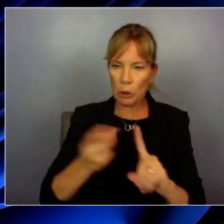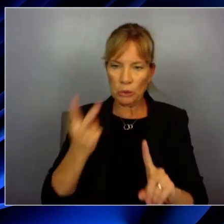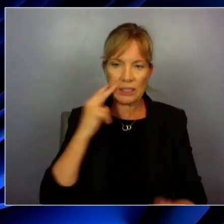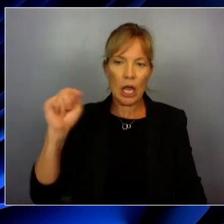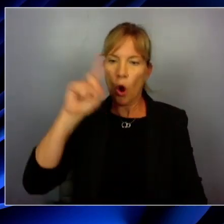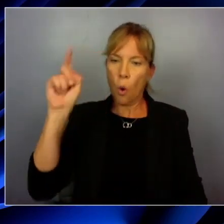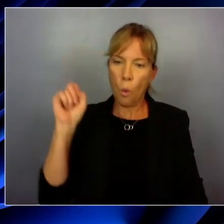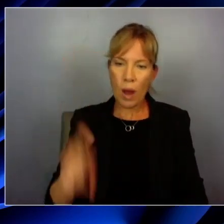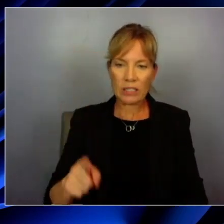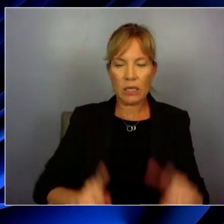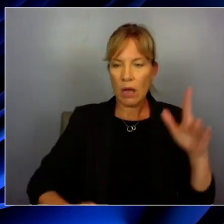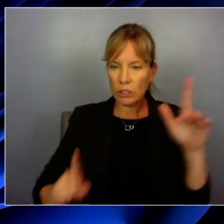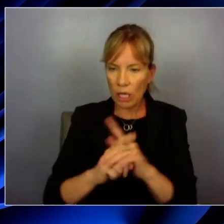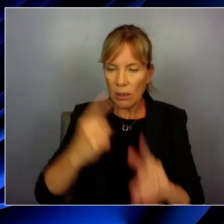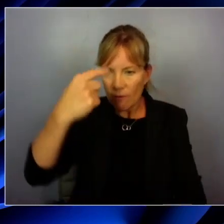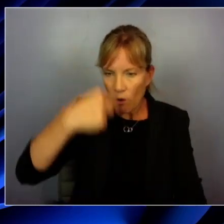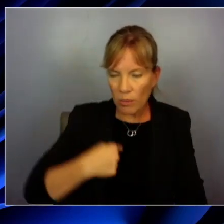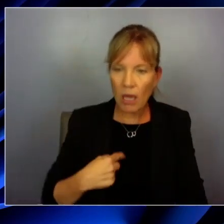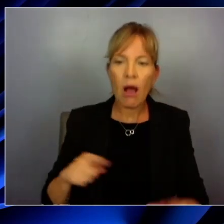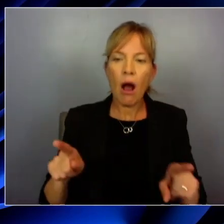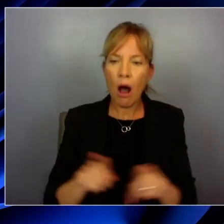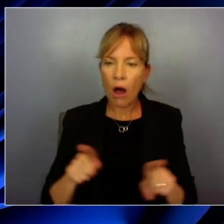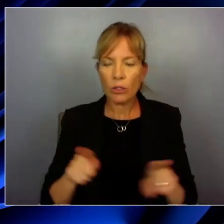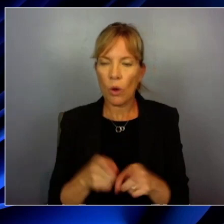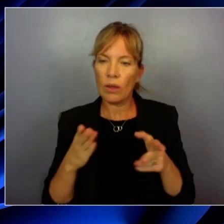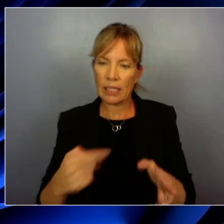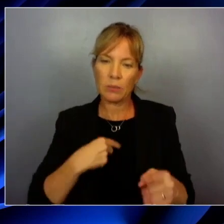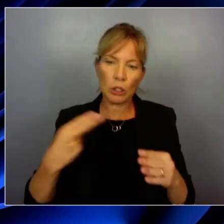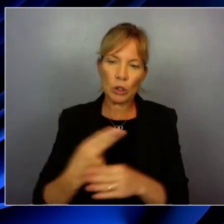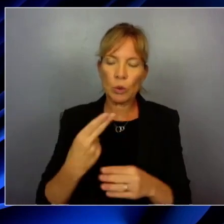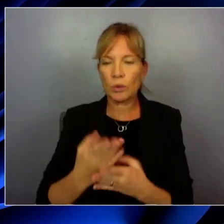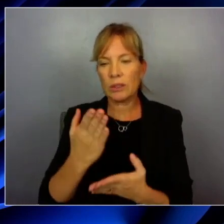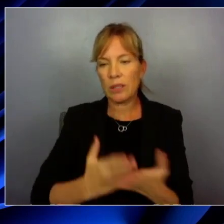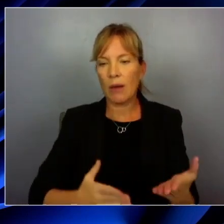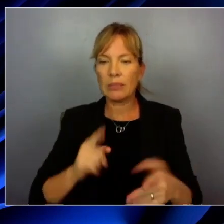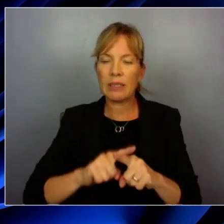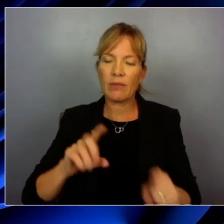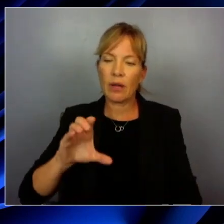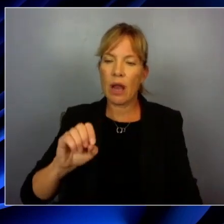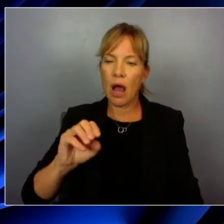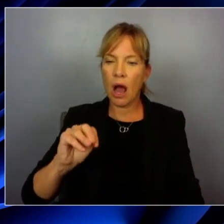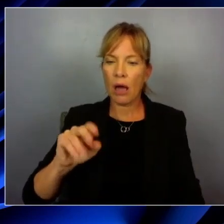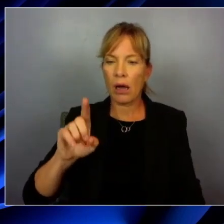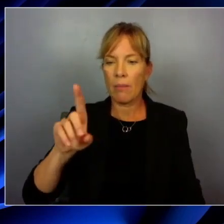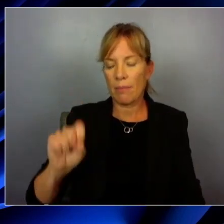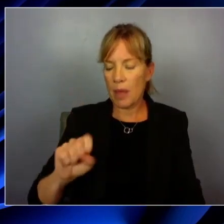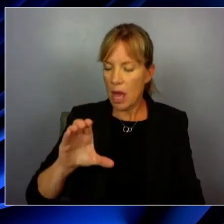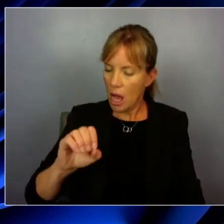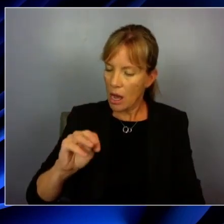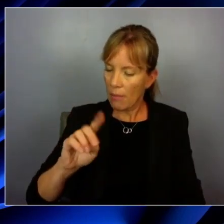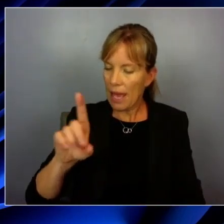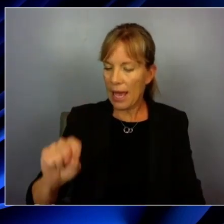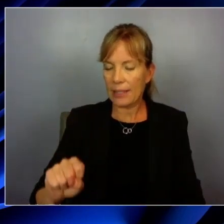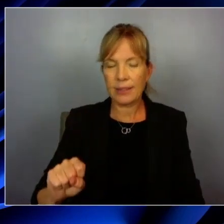punctuates for me as well as allowing me to use some commands. Commands might include something like.